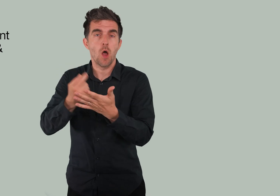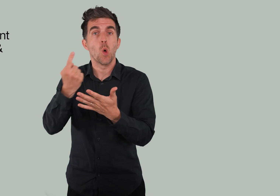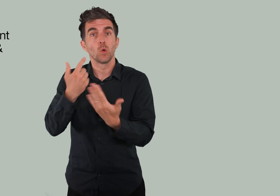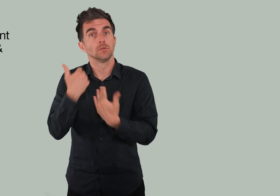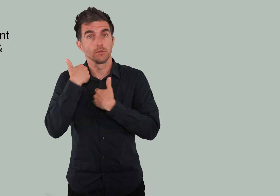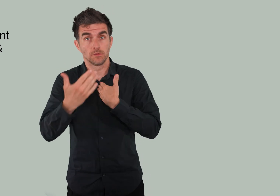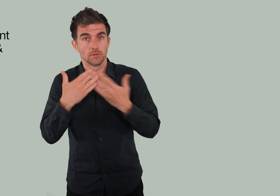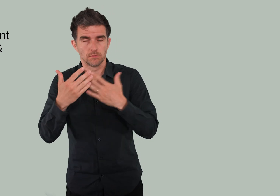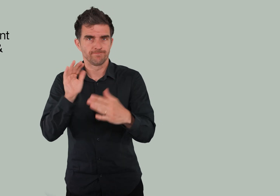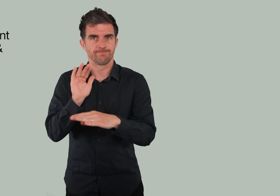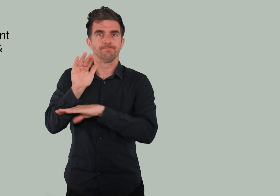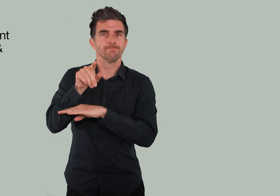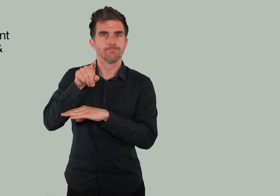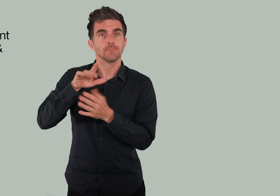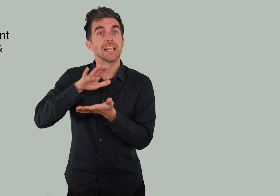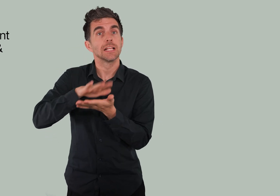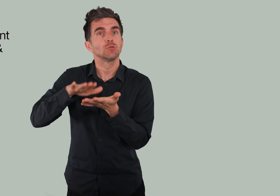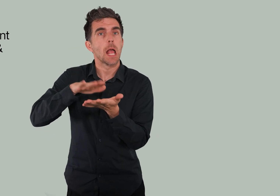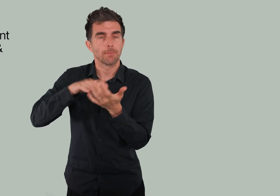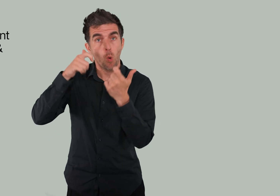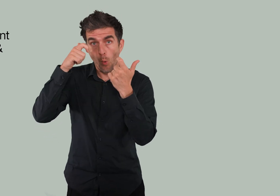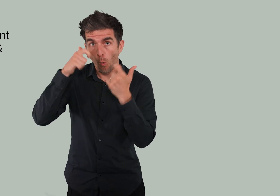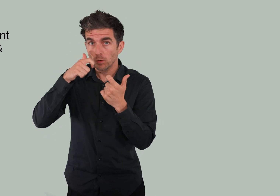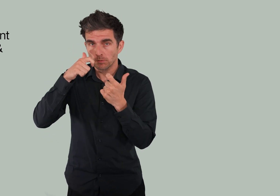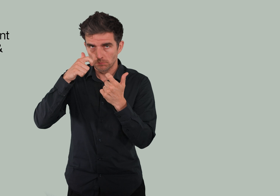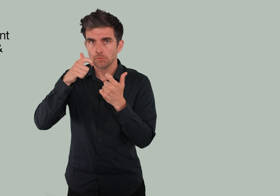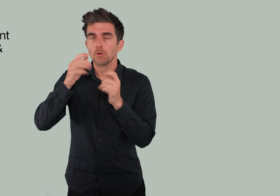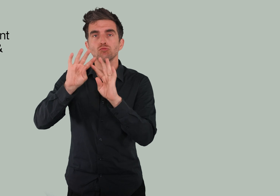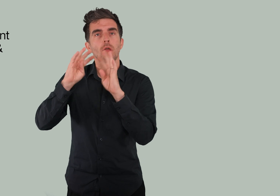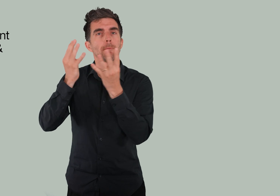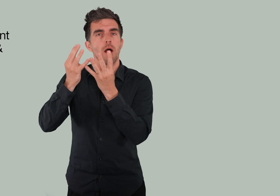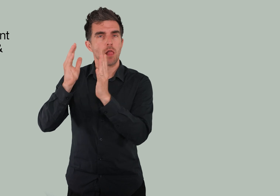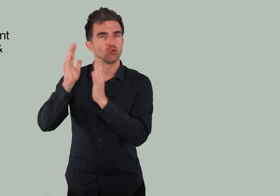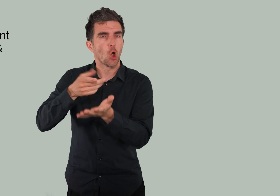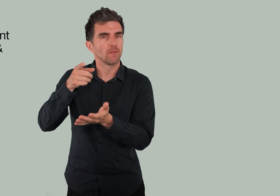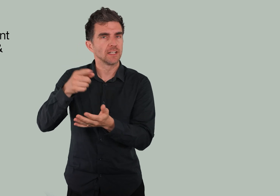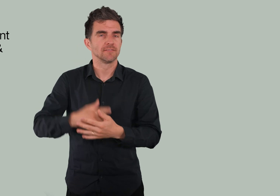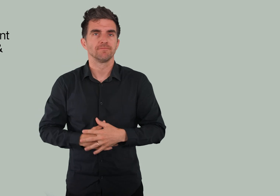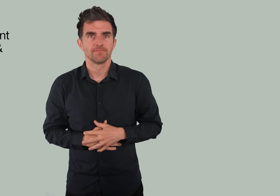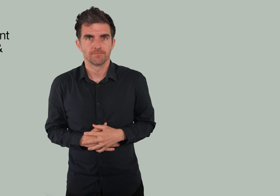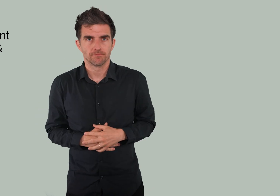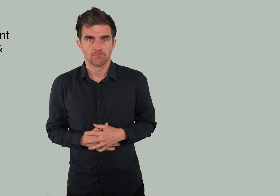and are managed independently by HM Courts and Tribunals Service.